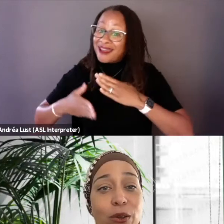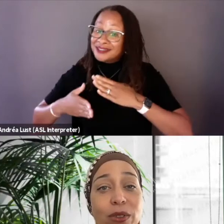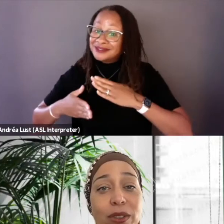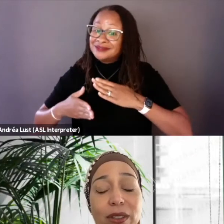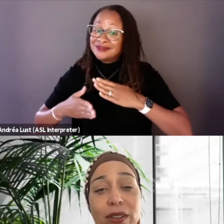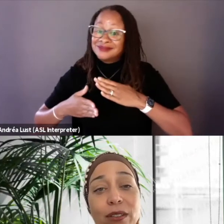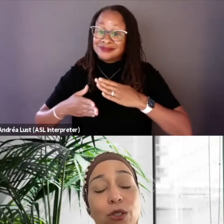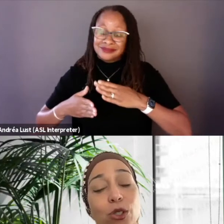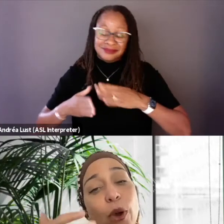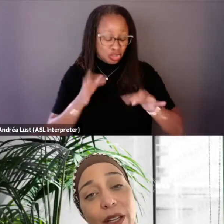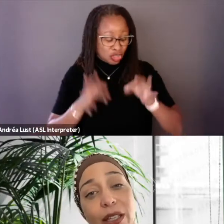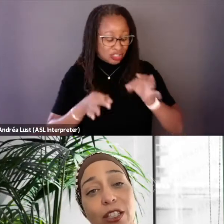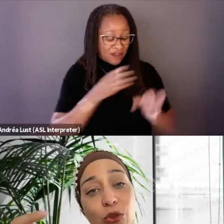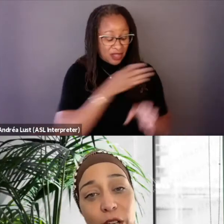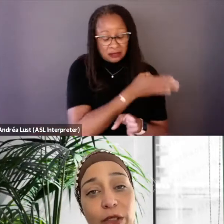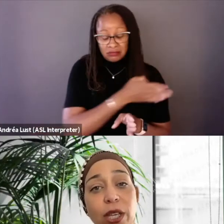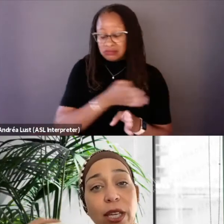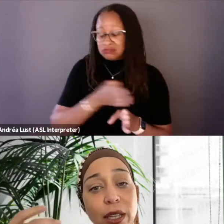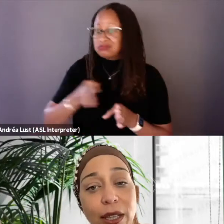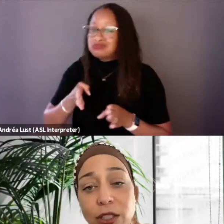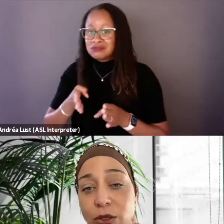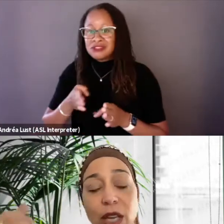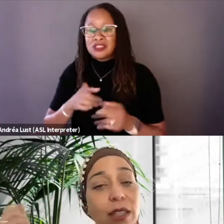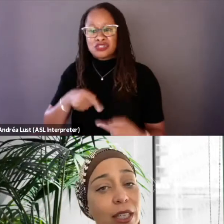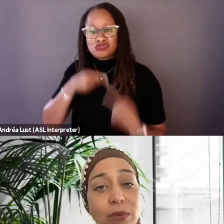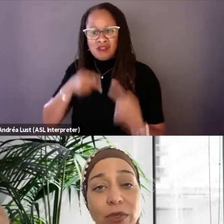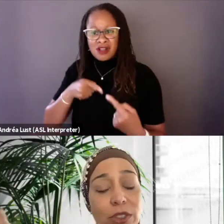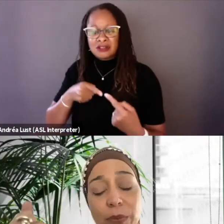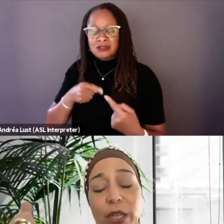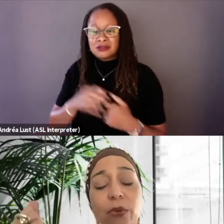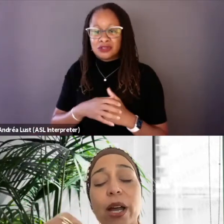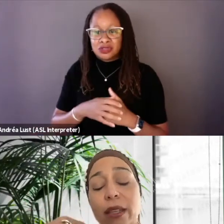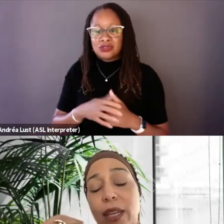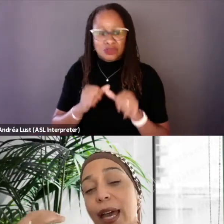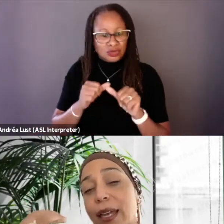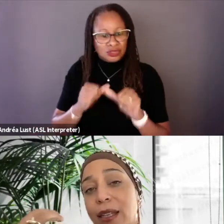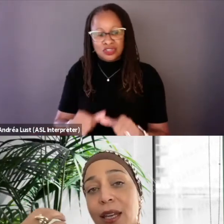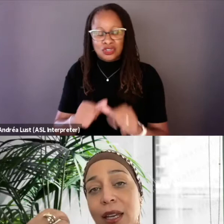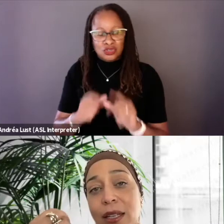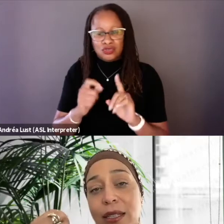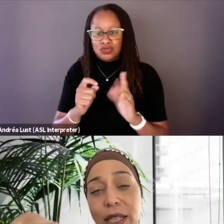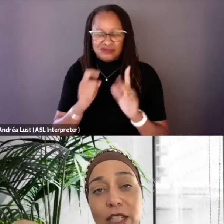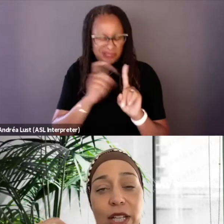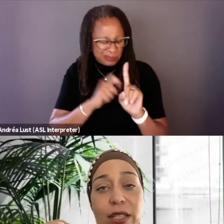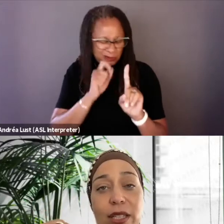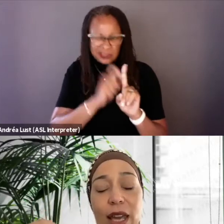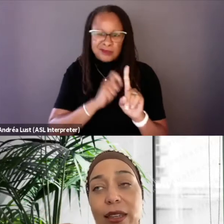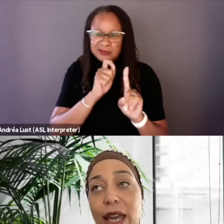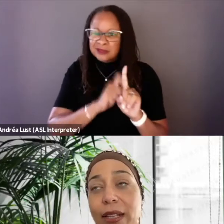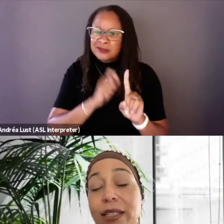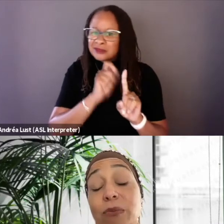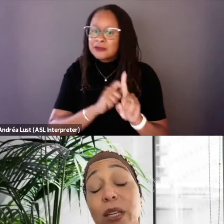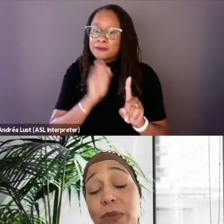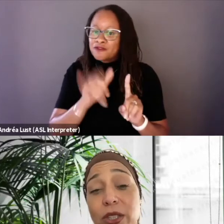the toil and the struggle and the, as you said, the keep chipping away. That diligence and that commitment